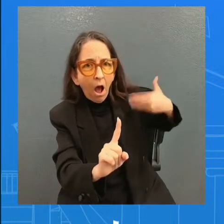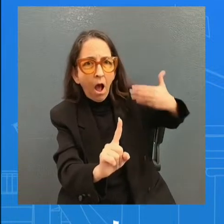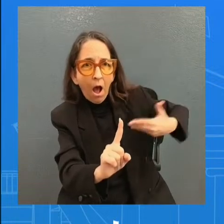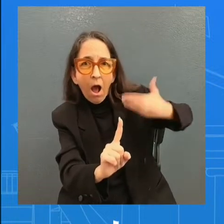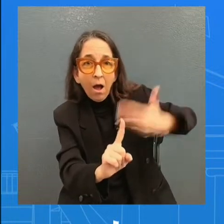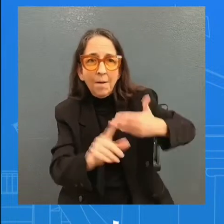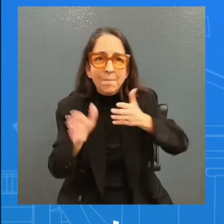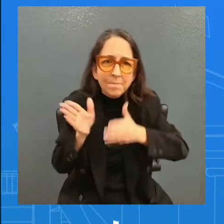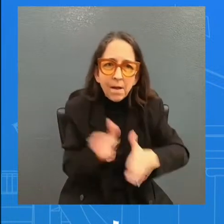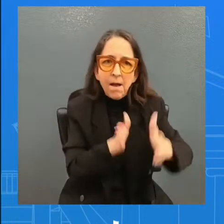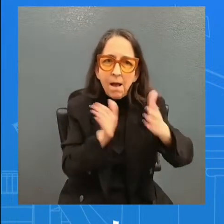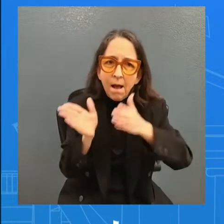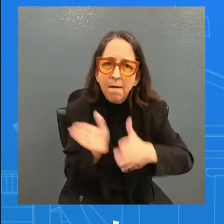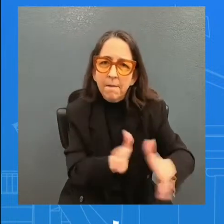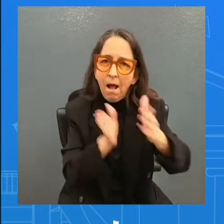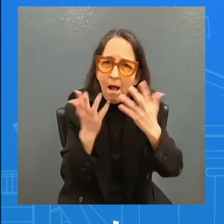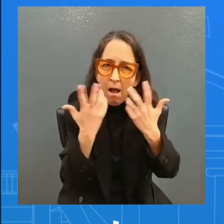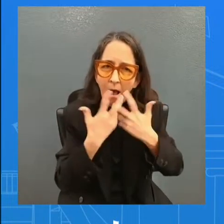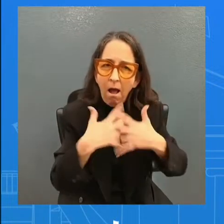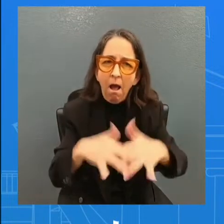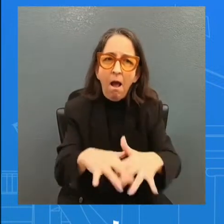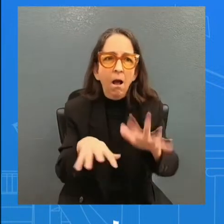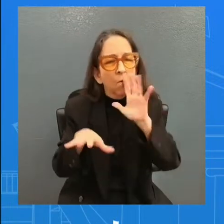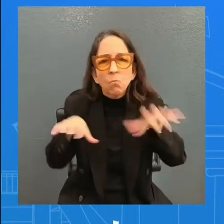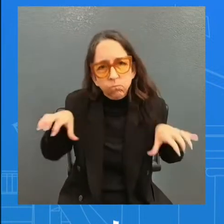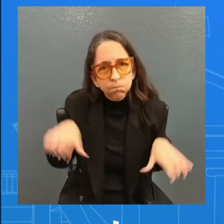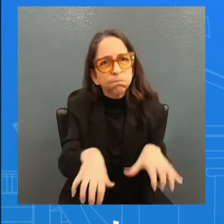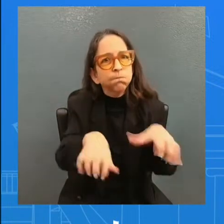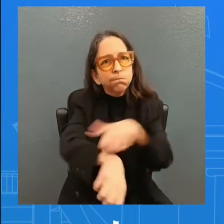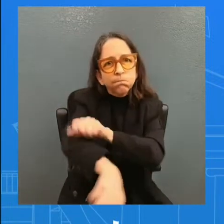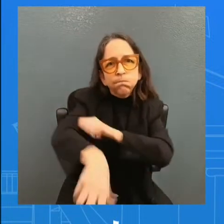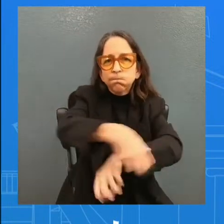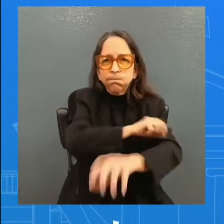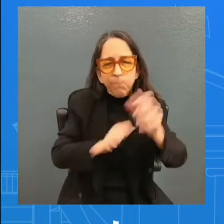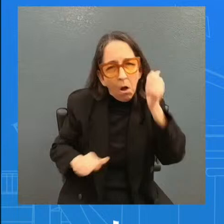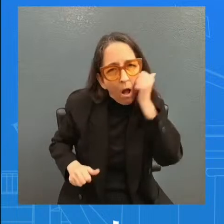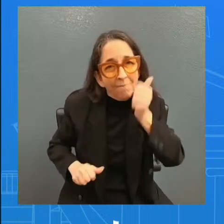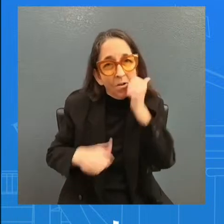tirelessly every single day to ensure the safety and security of the inauguration,